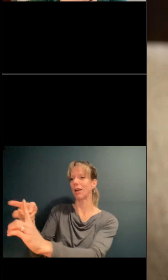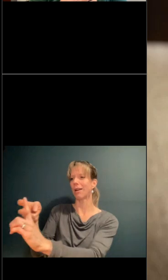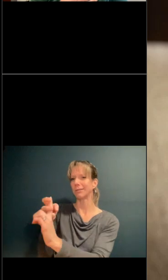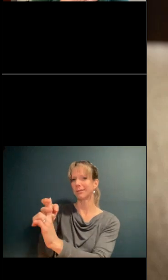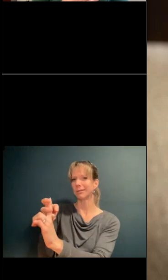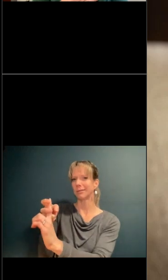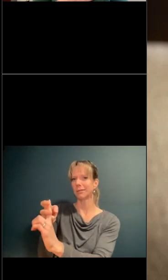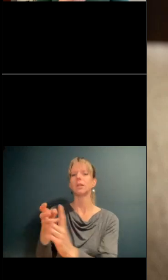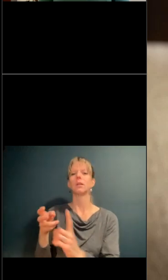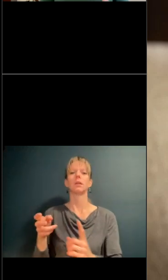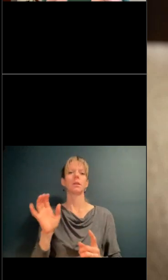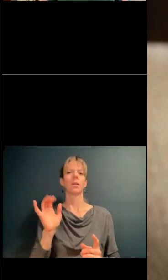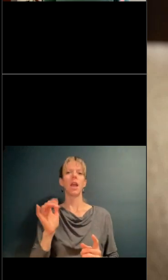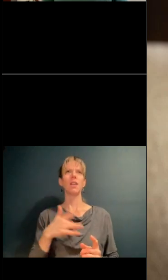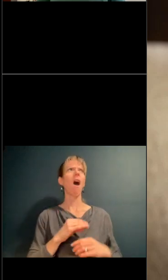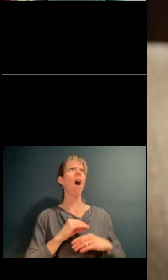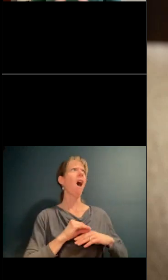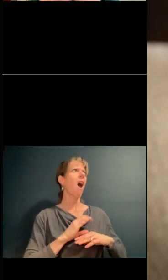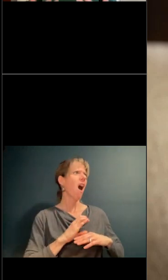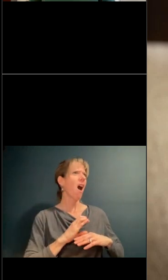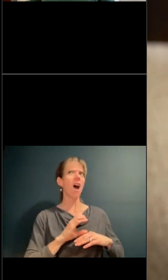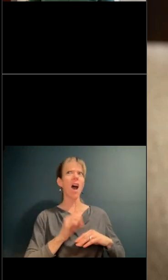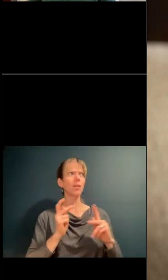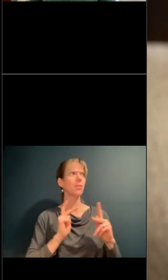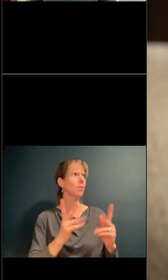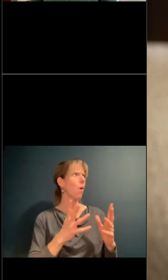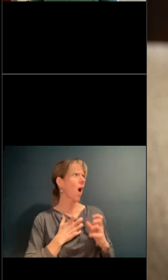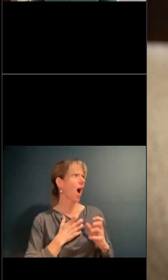and it's encouraging when other people want to be in our midst.